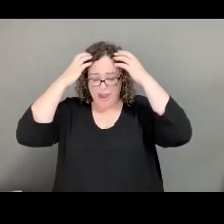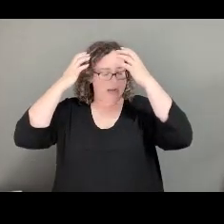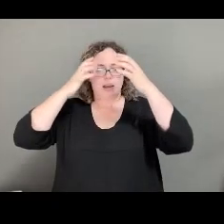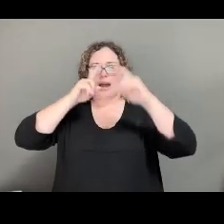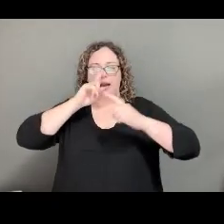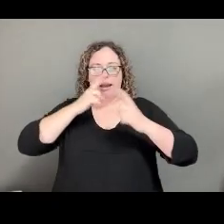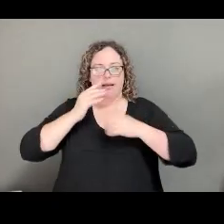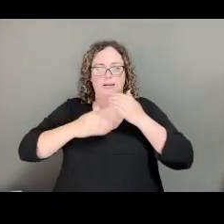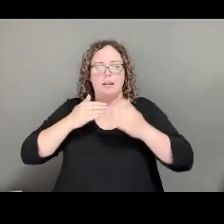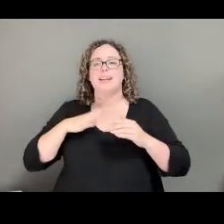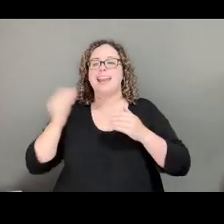Next slide please.